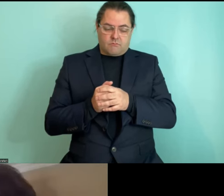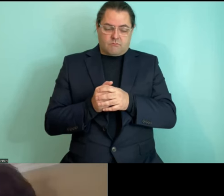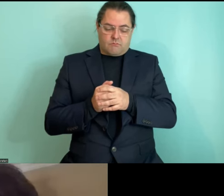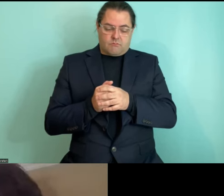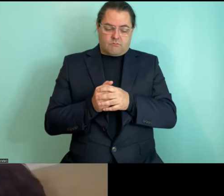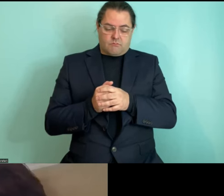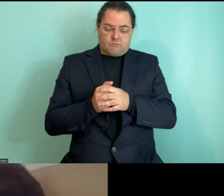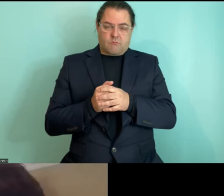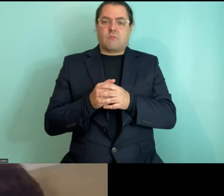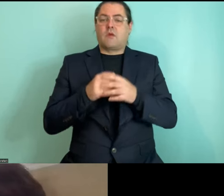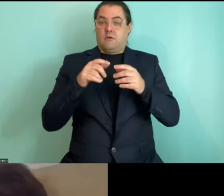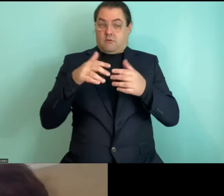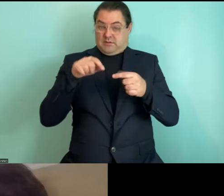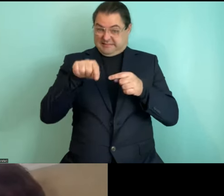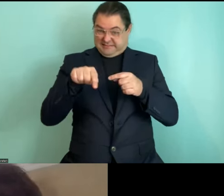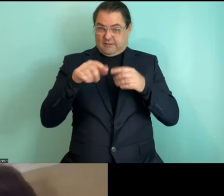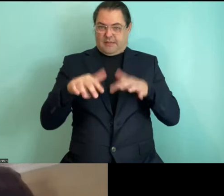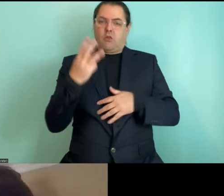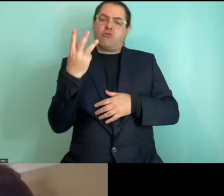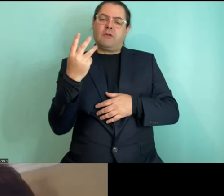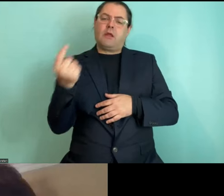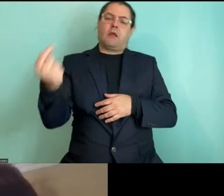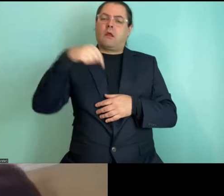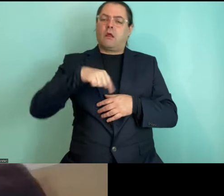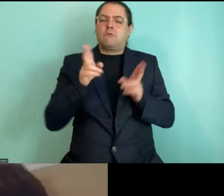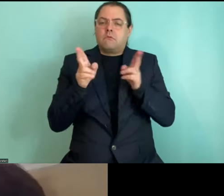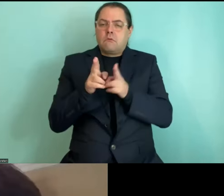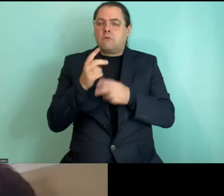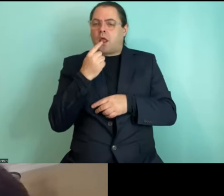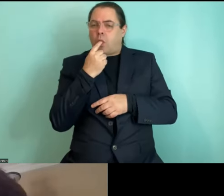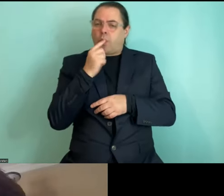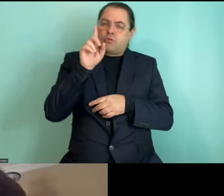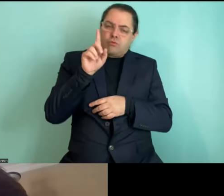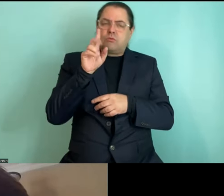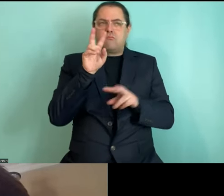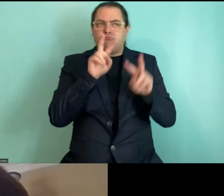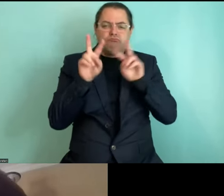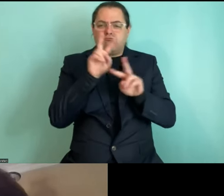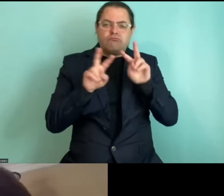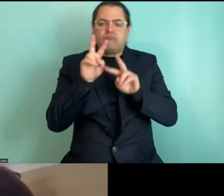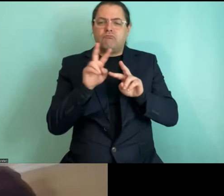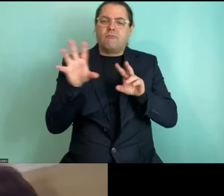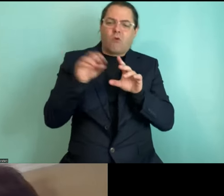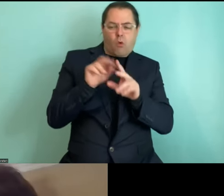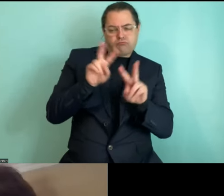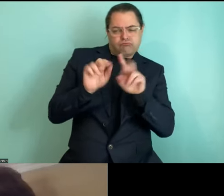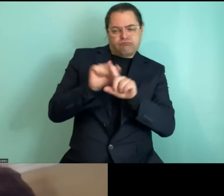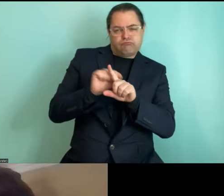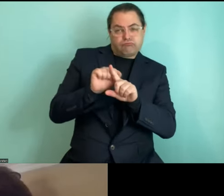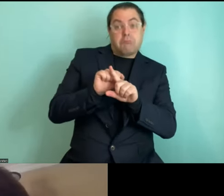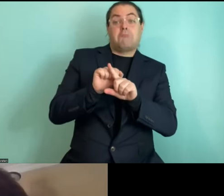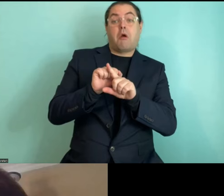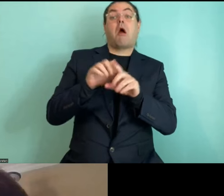record is yes you the exact same cake was when 100 Kappa, they're not herpes.